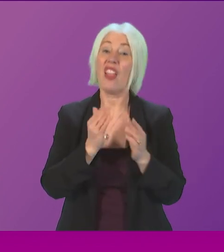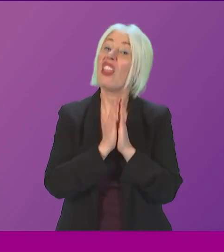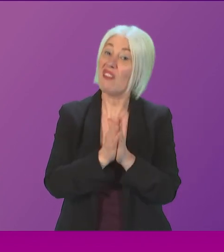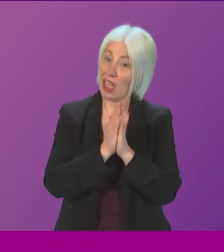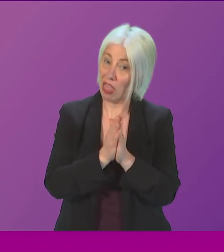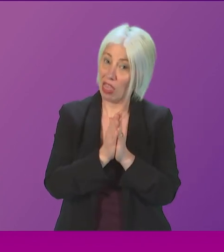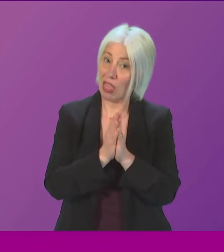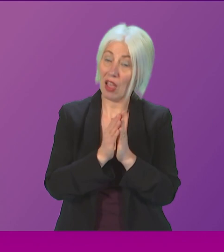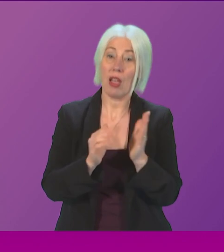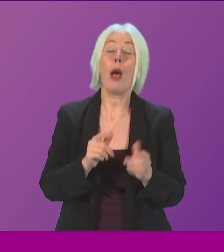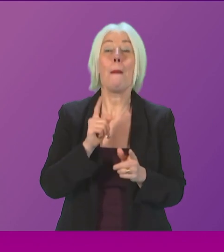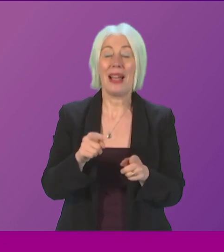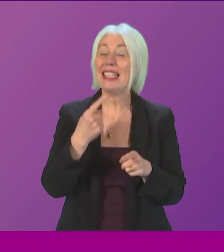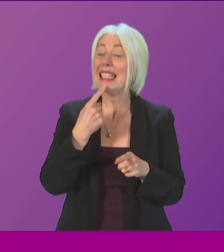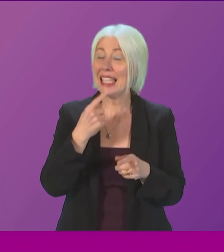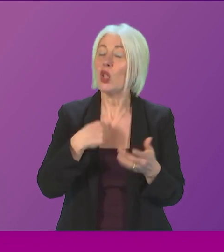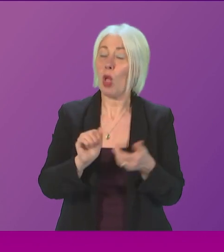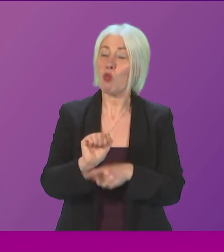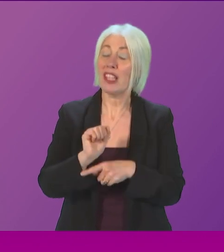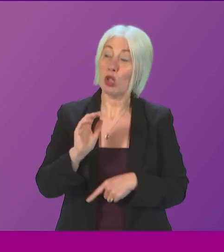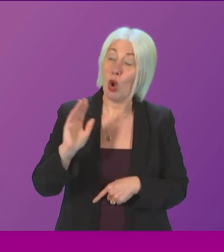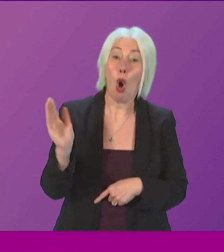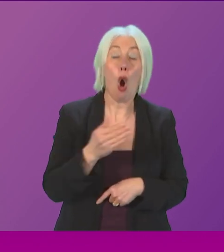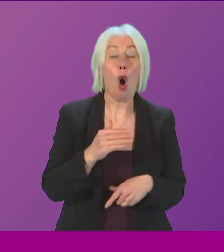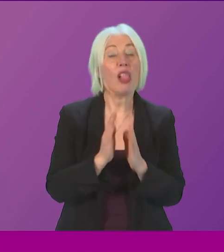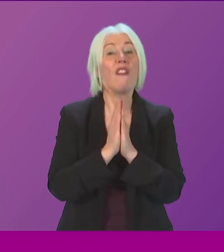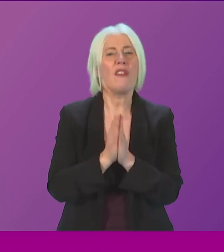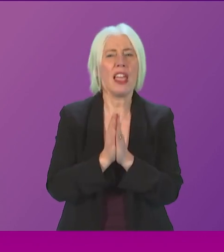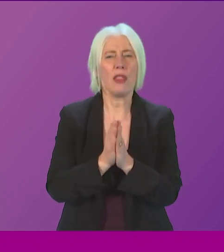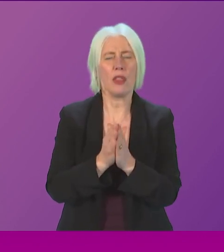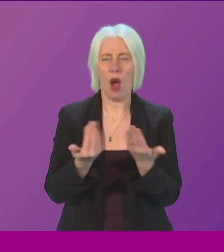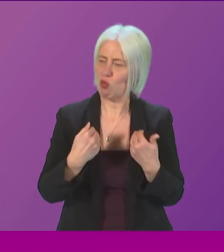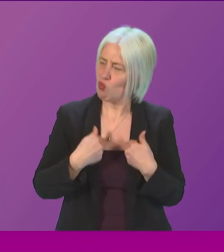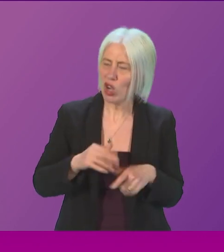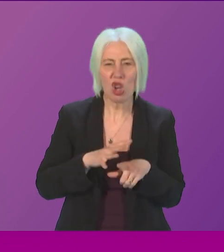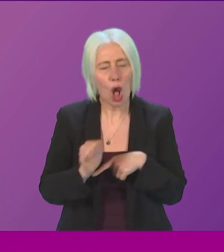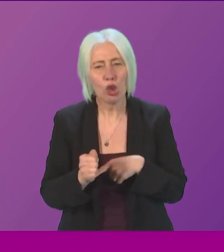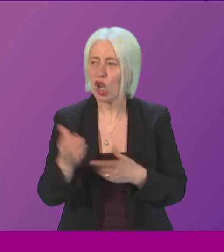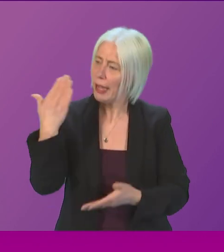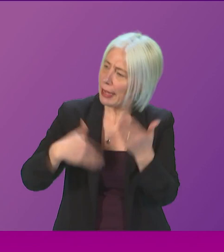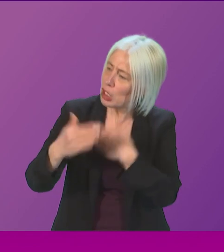to being a protector of the faiths, which is a recognition of our rich culture, history and diversity.